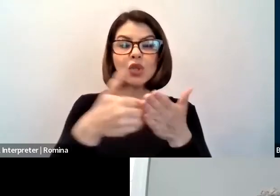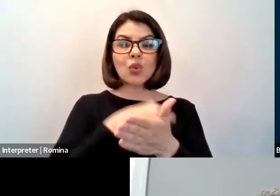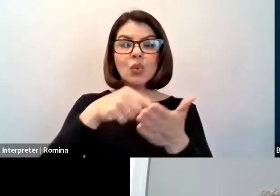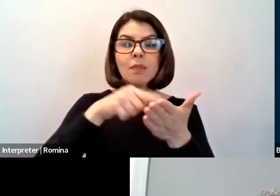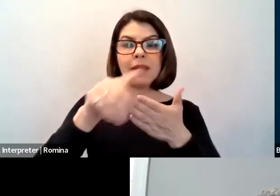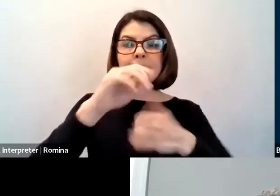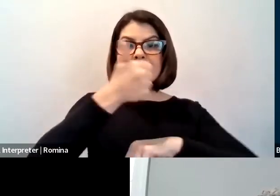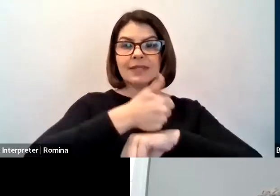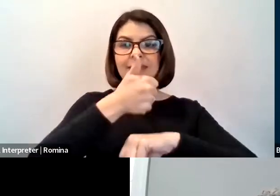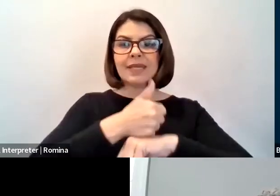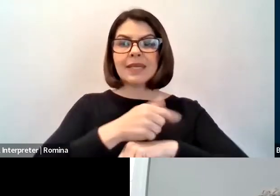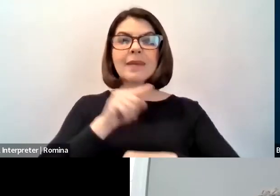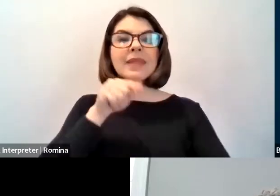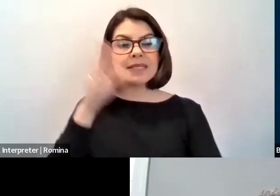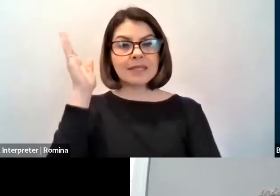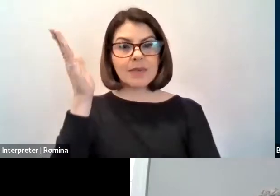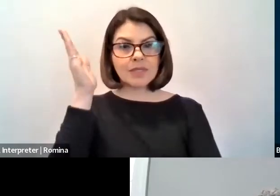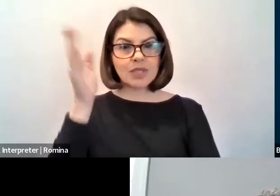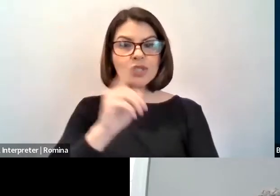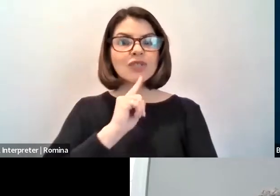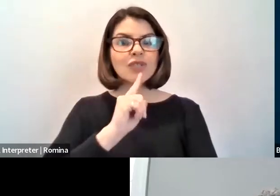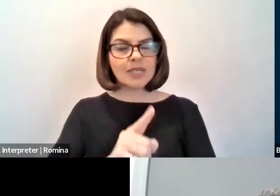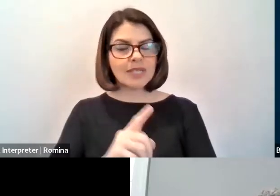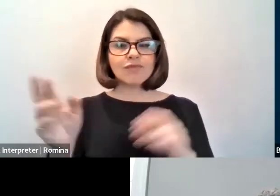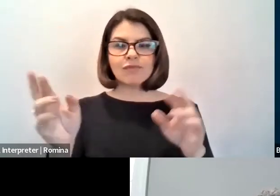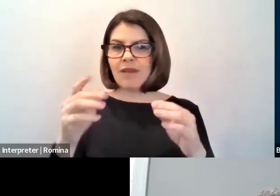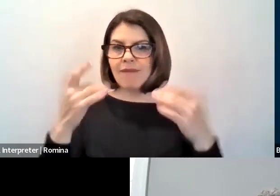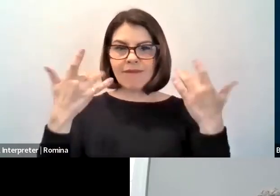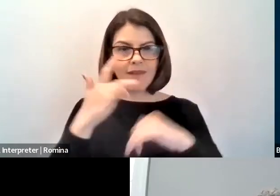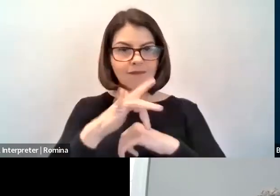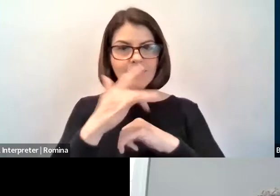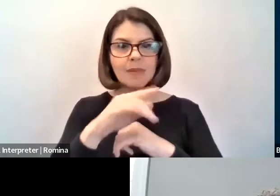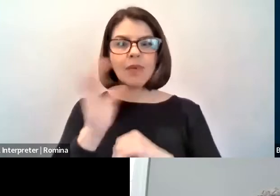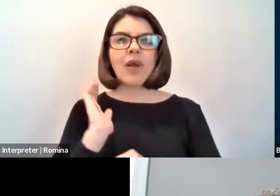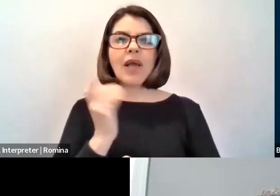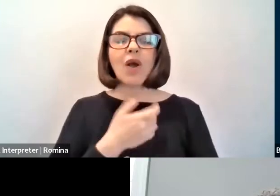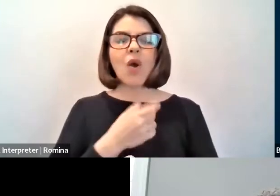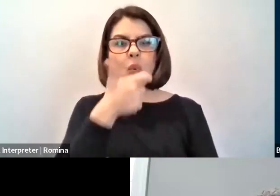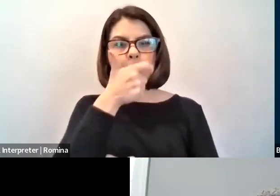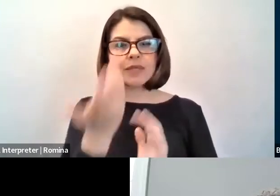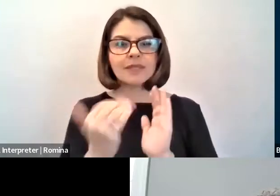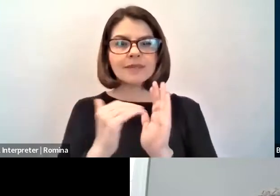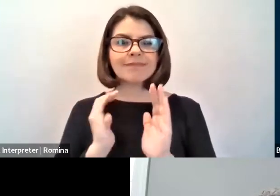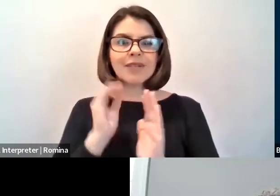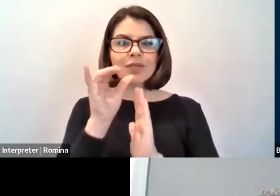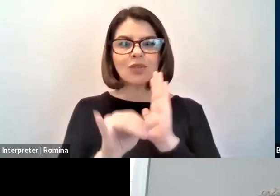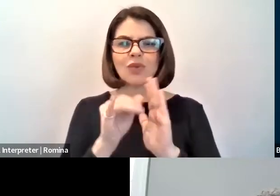this presentation is available as a replay on our YouTube channel, along with the whole library of programs